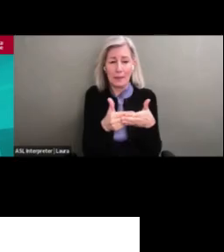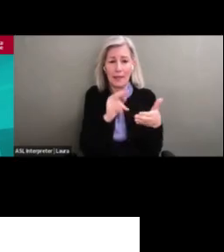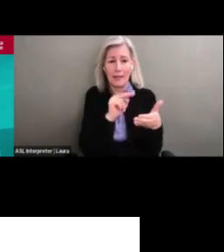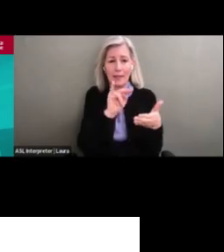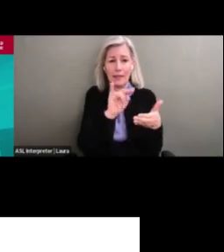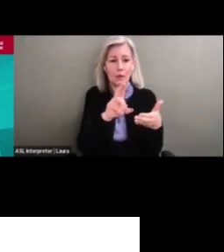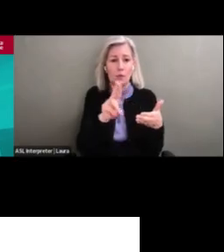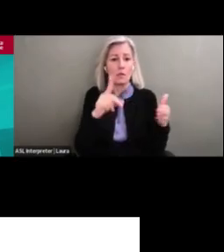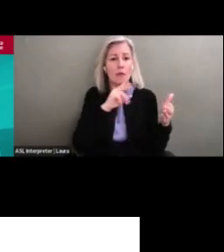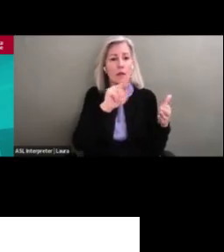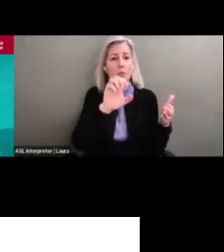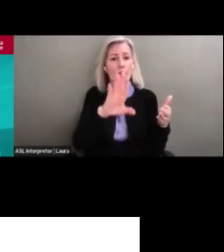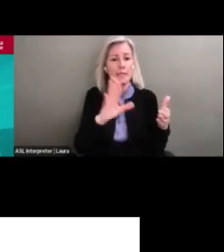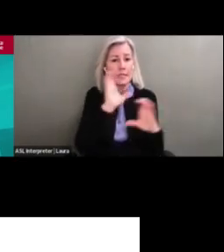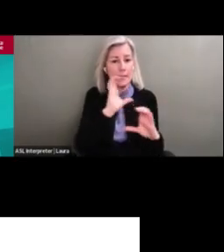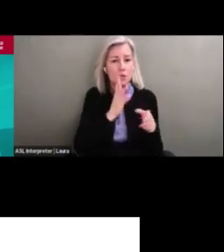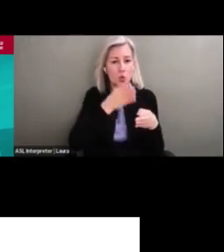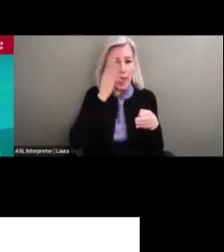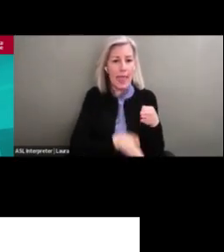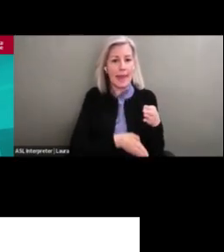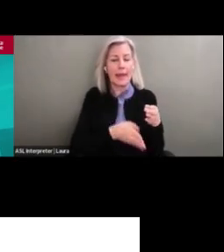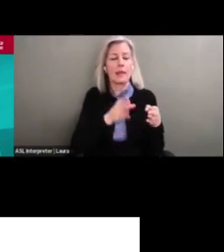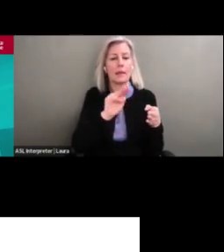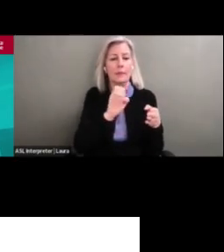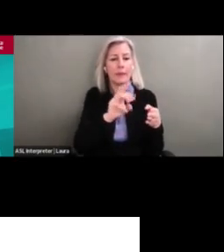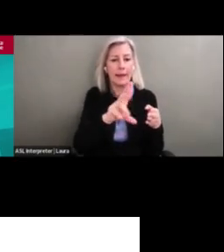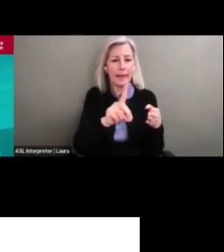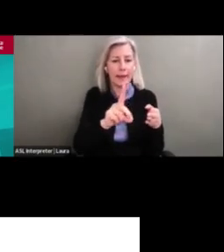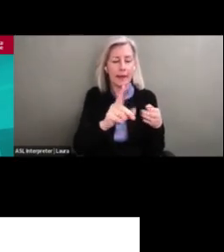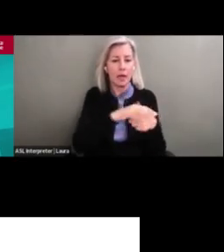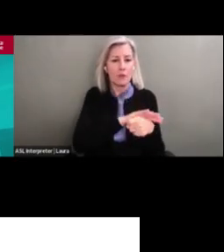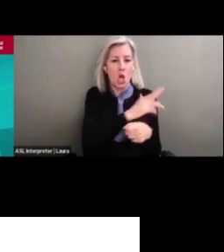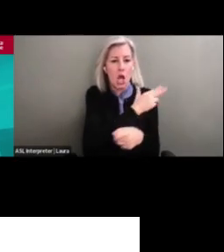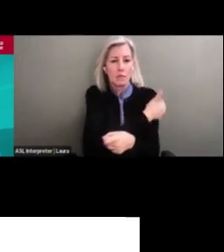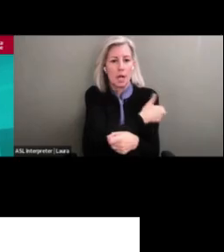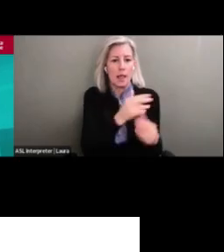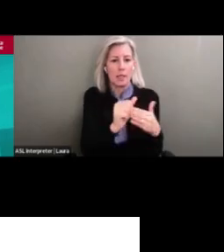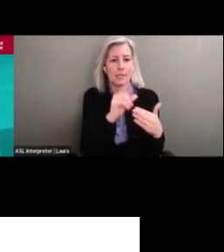Hospitals, clinics, and advocates, have been concerned how this could impact NICU babies, people with disabilities,